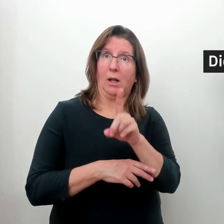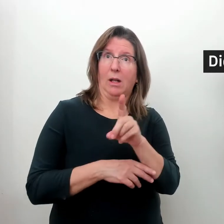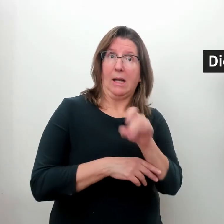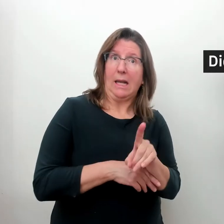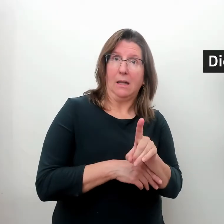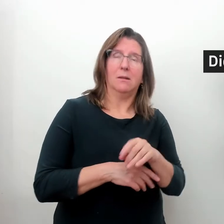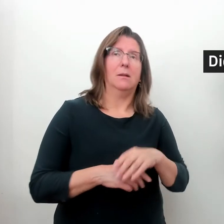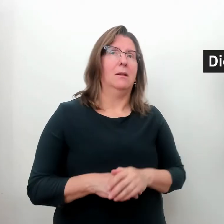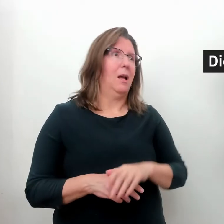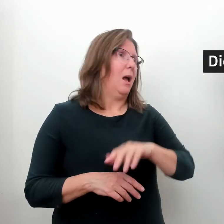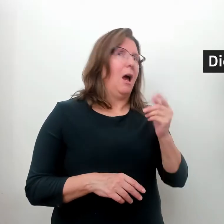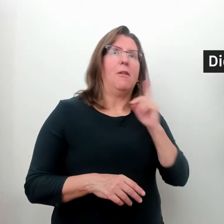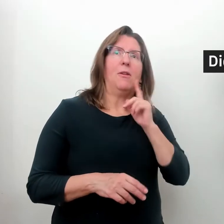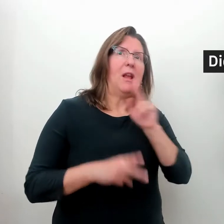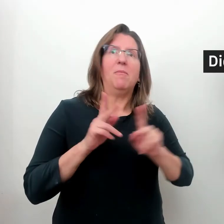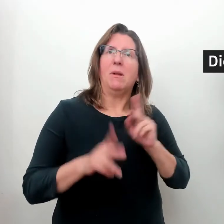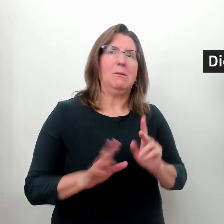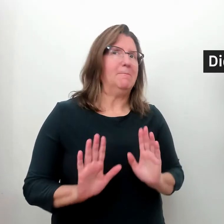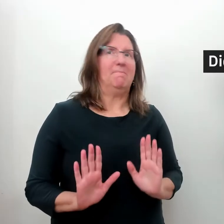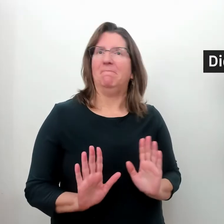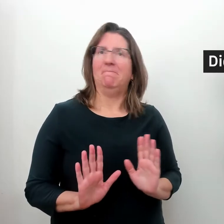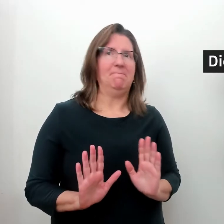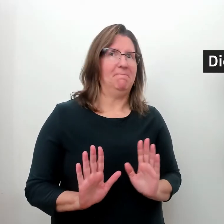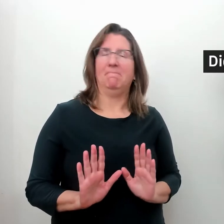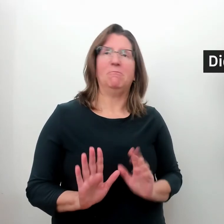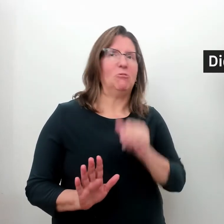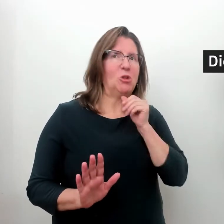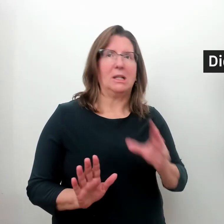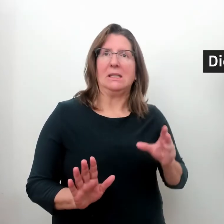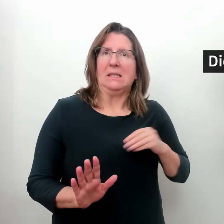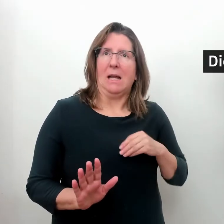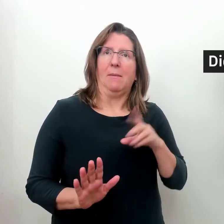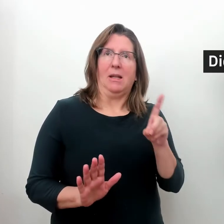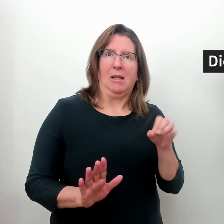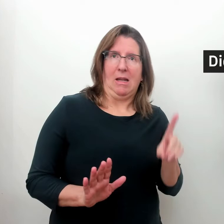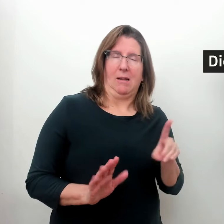Some people like the idea of incorporating that bit of English. Others do not.